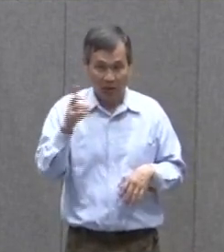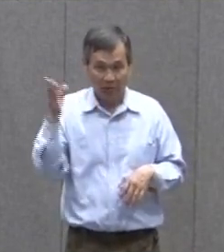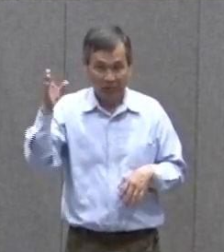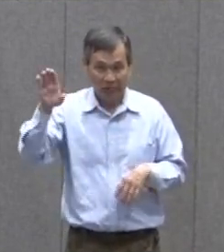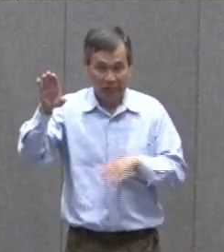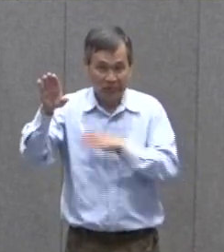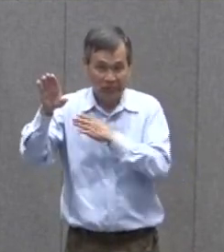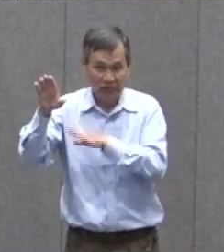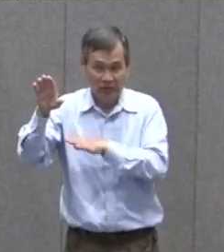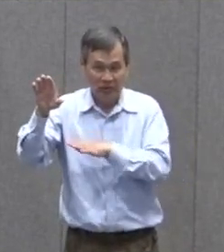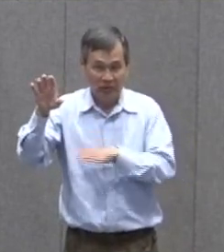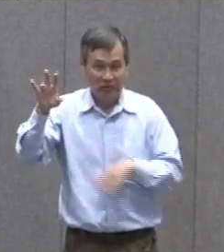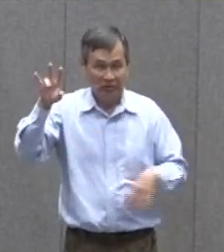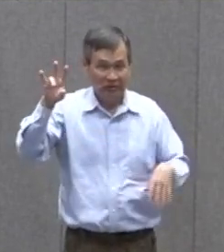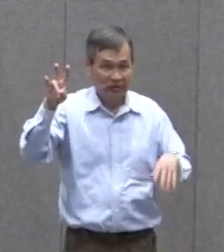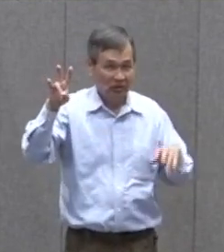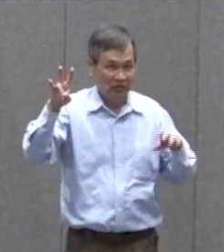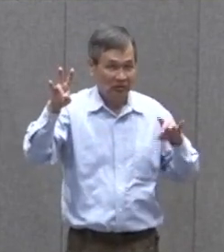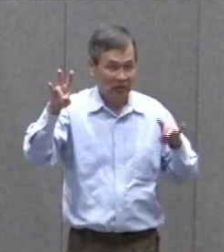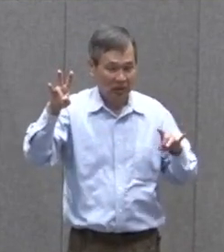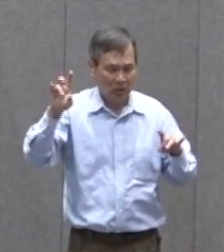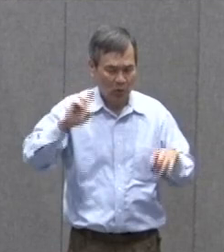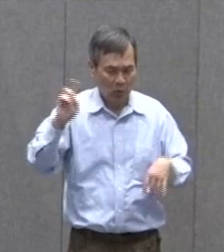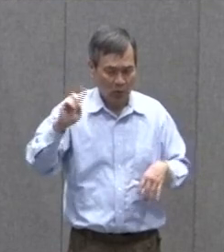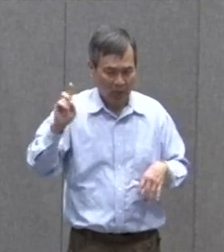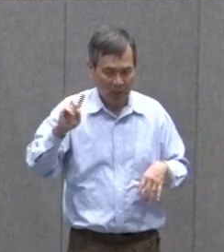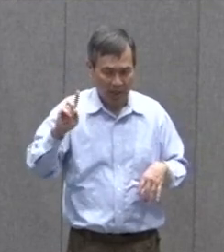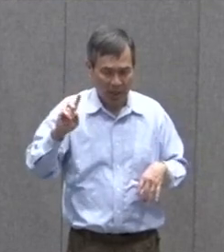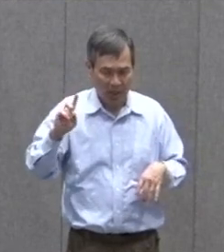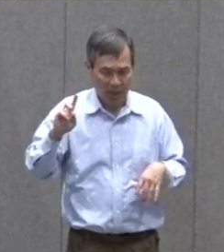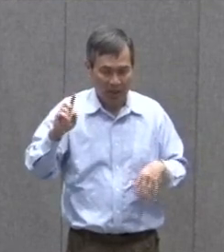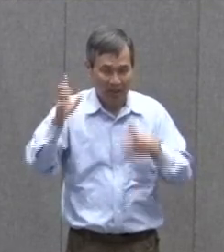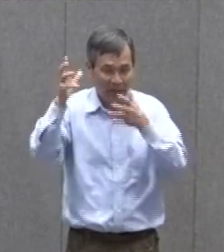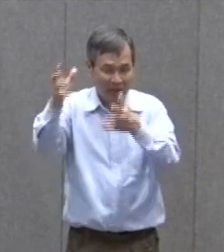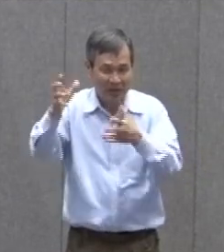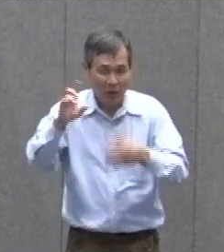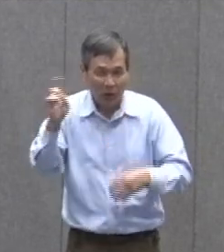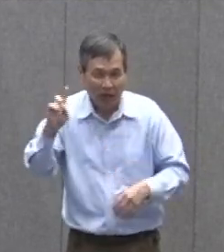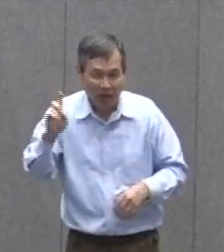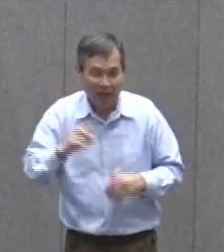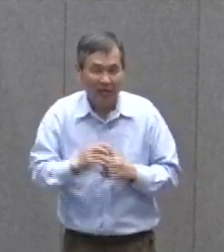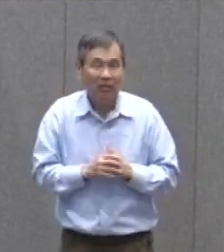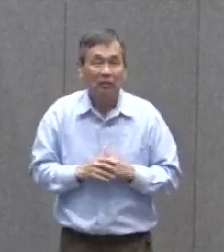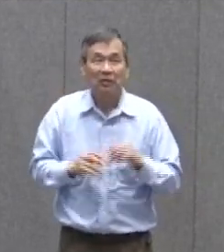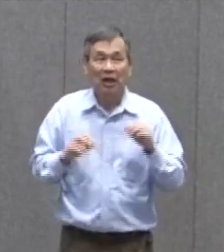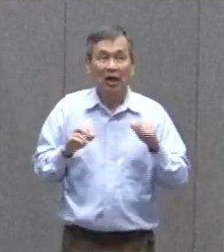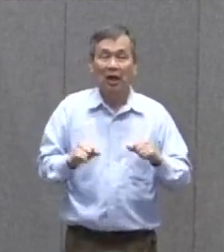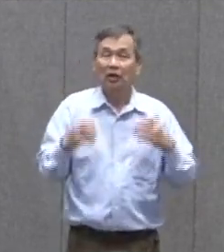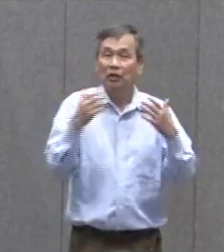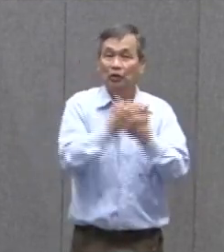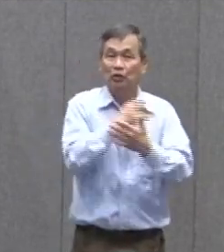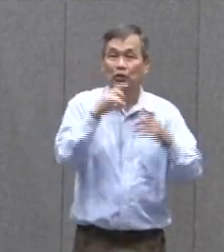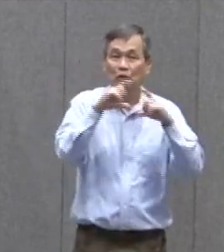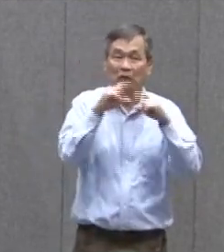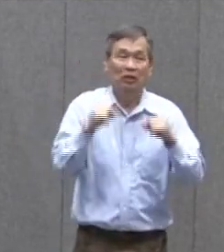My other cards were seven and eight and I'm trying to remember where in the array they were, but I can also flip over a new card